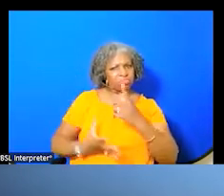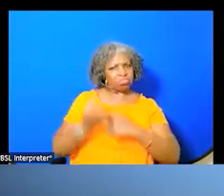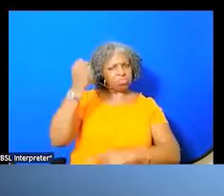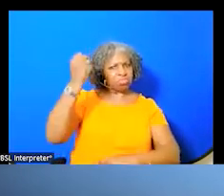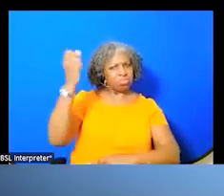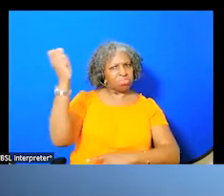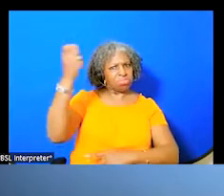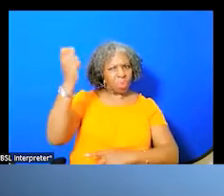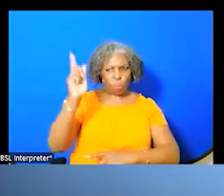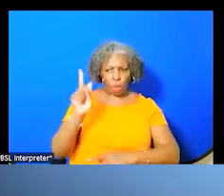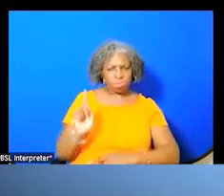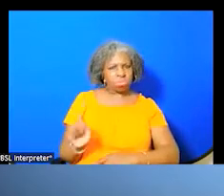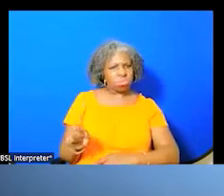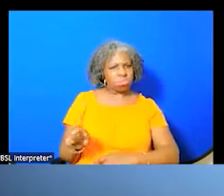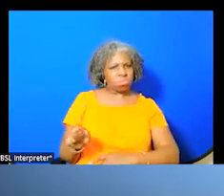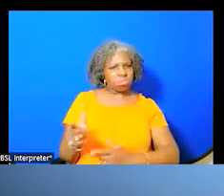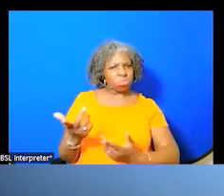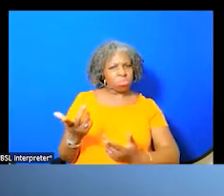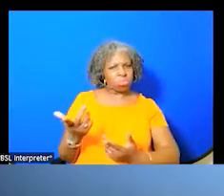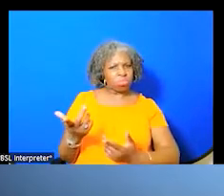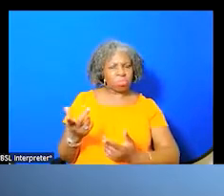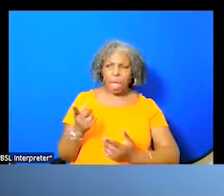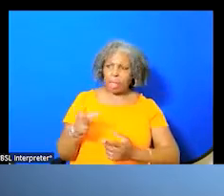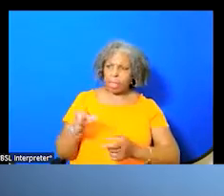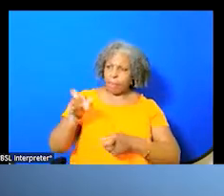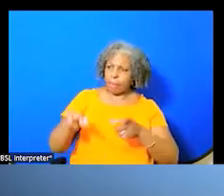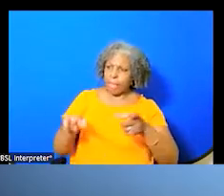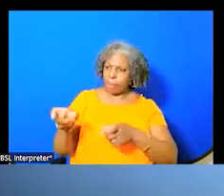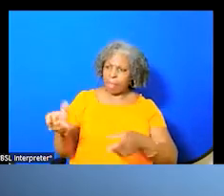And what ways and the people tried to change the area and been less successful?